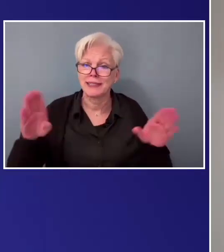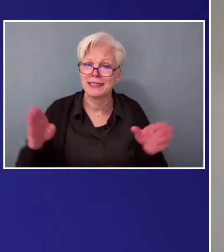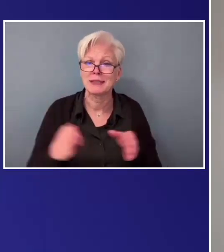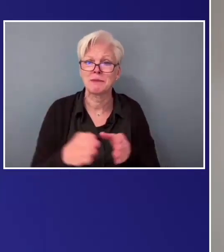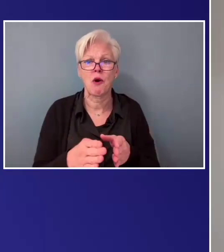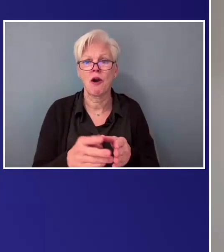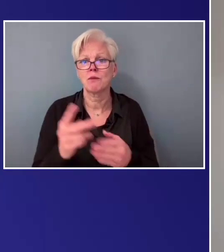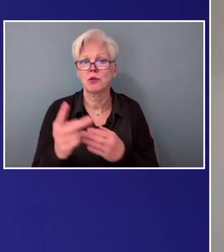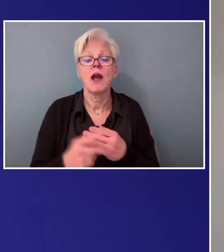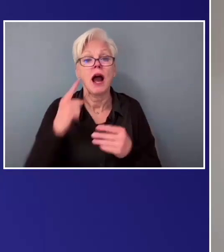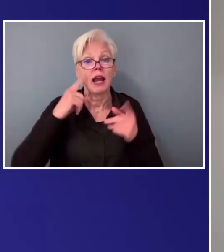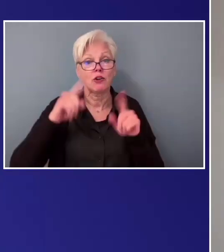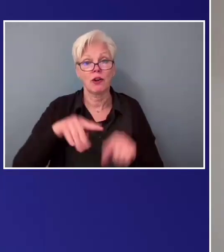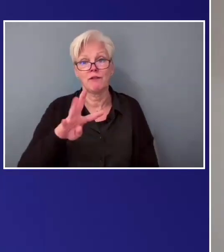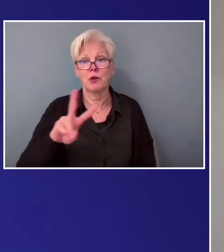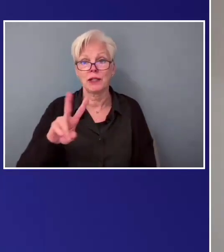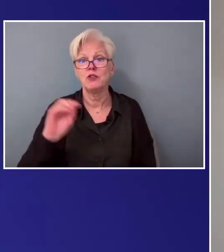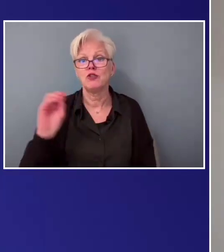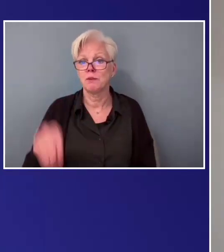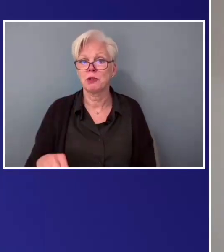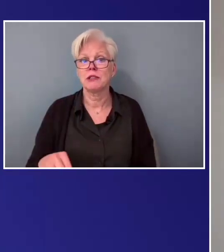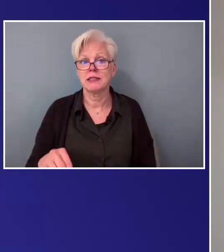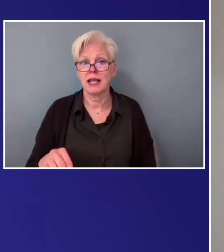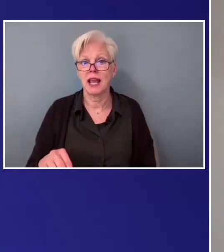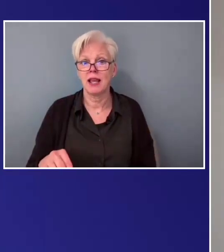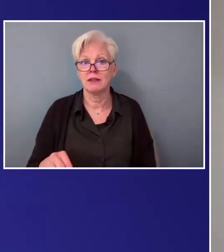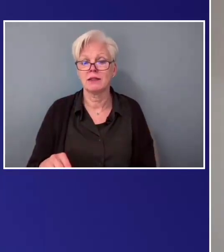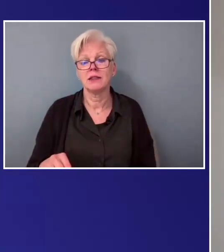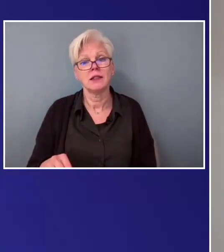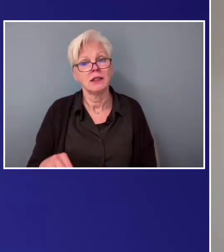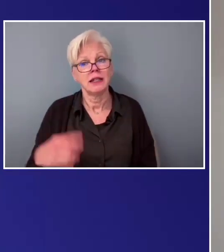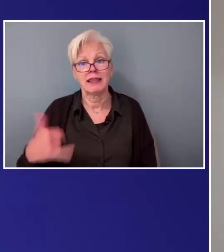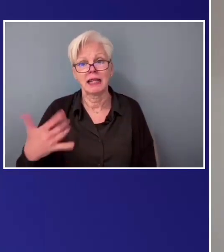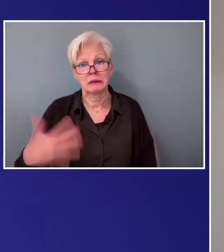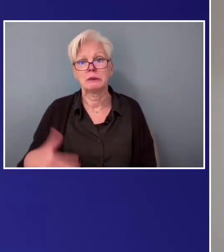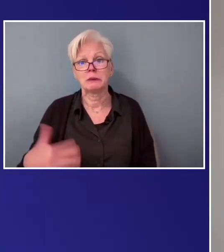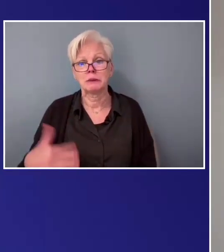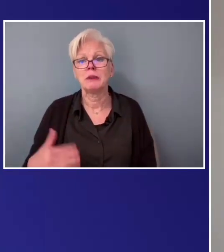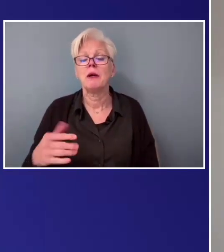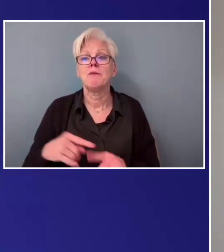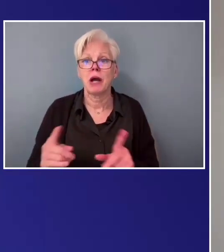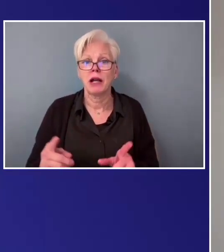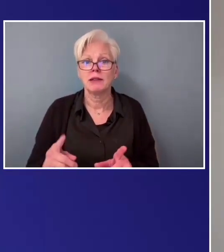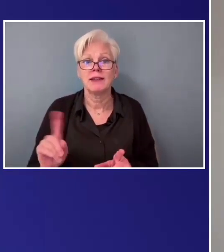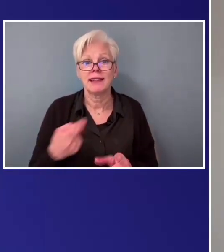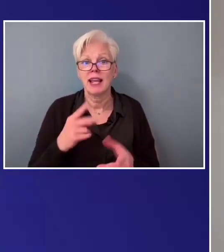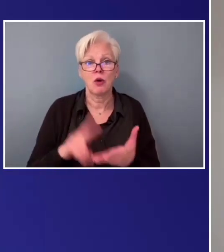I do agree that 42% is nothing to shake a stick at, but, but they only enroll 6% of